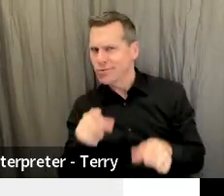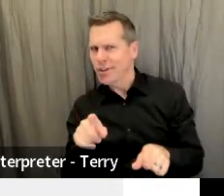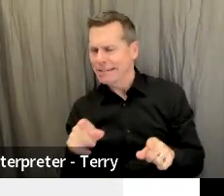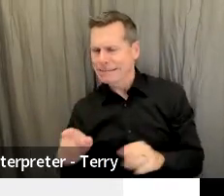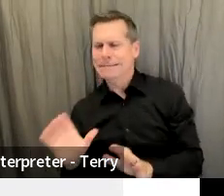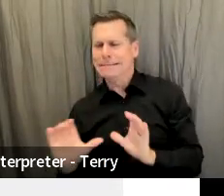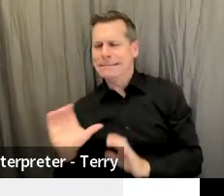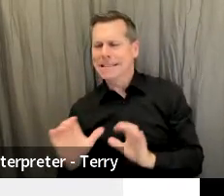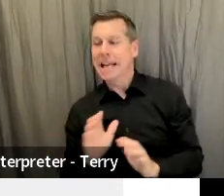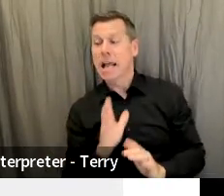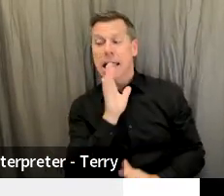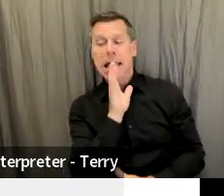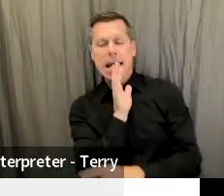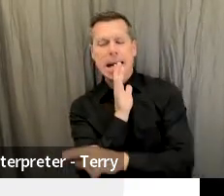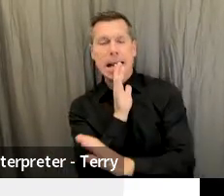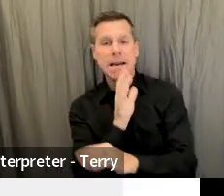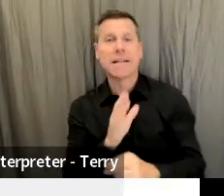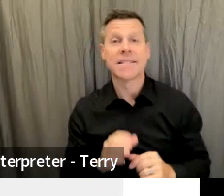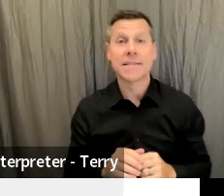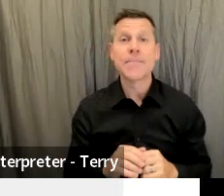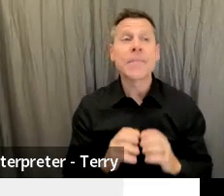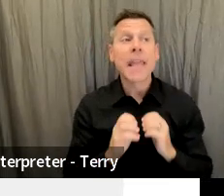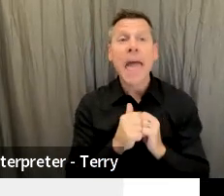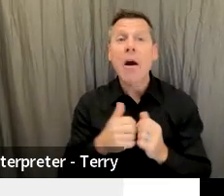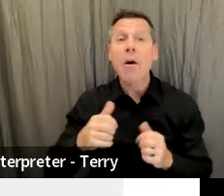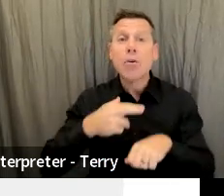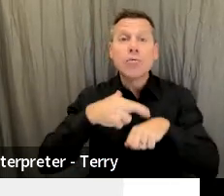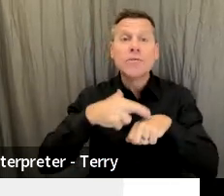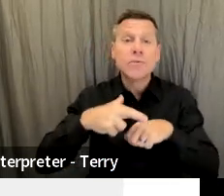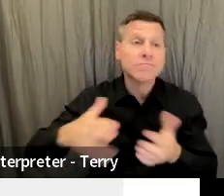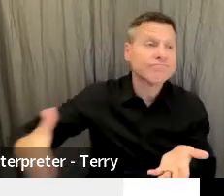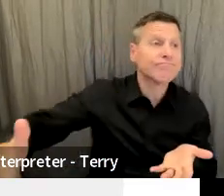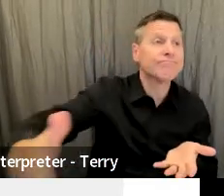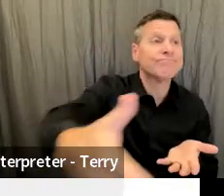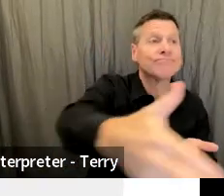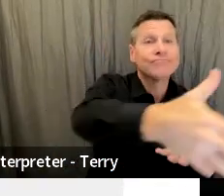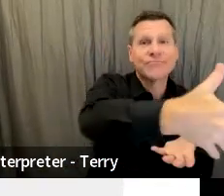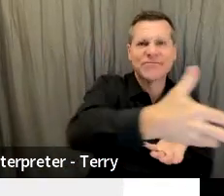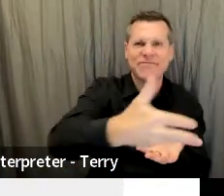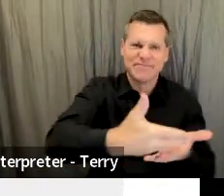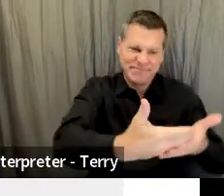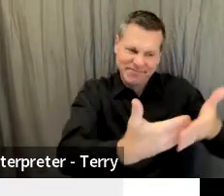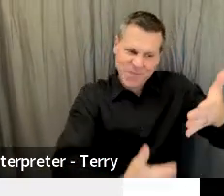is how we gathered our resources together. So first I want to preface this by saying that